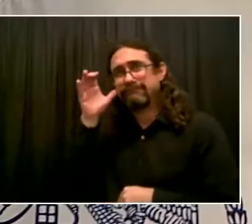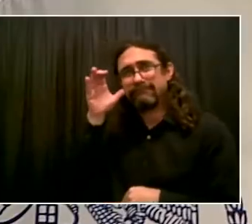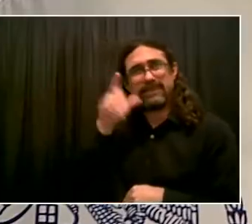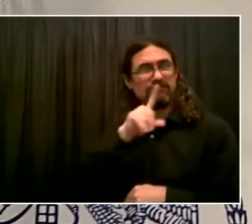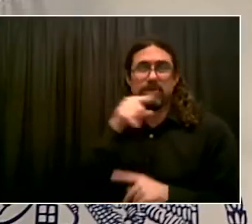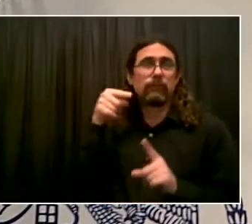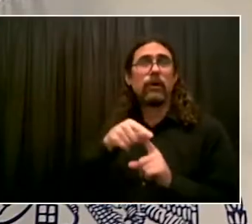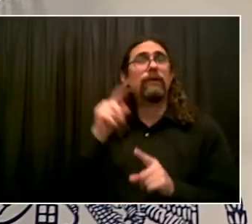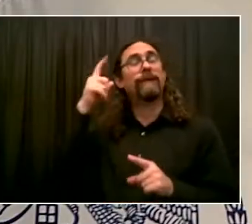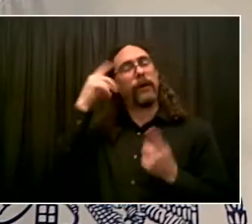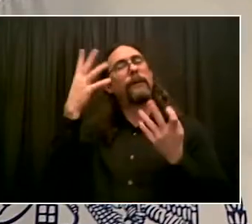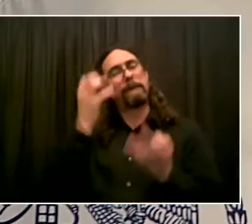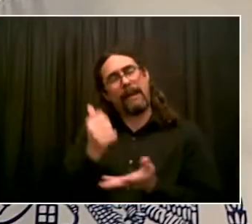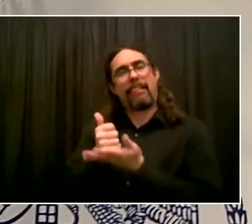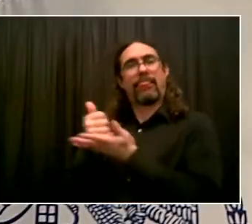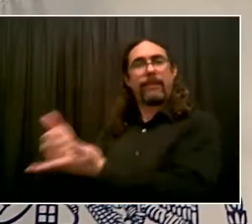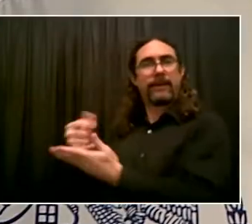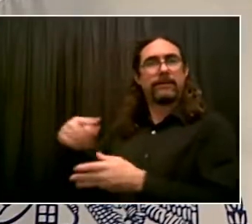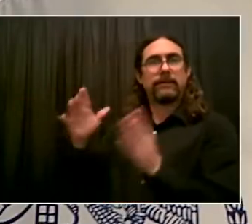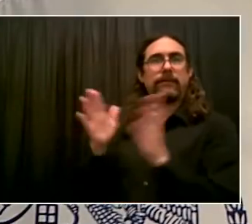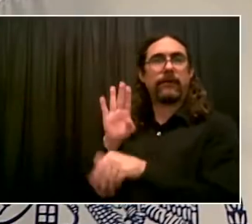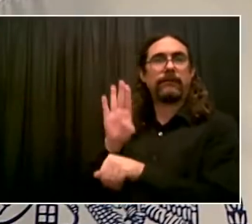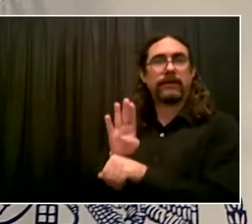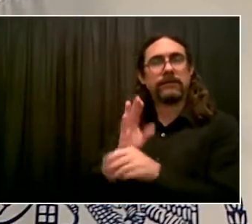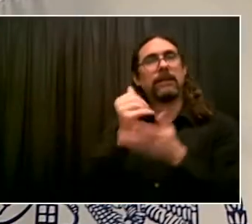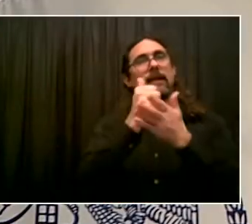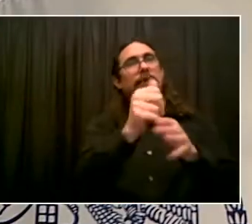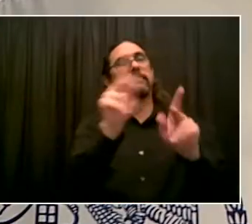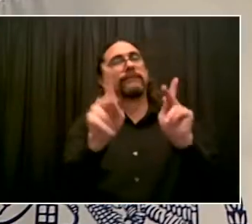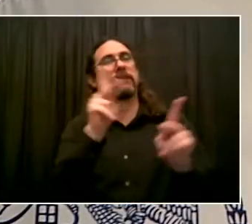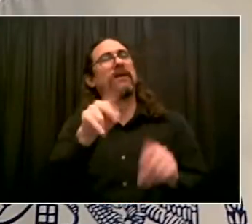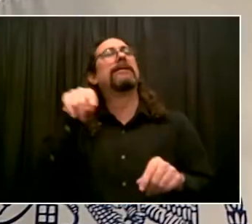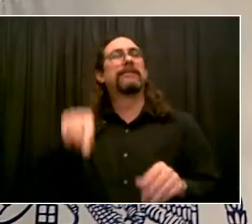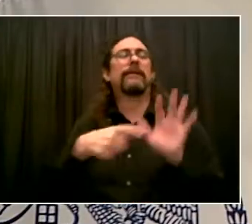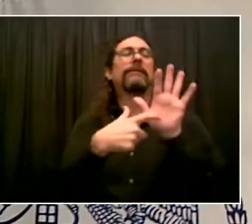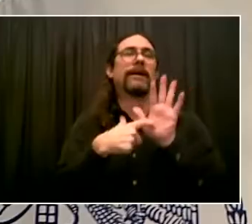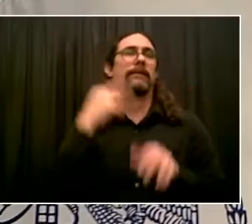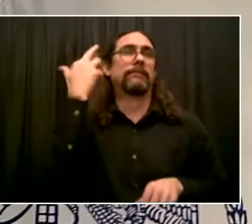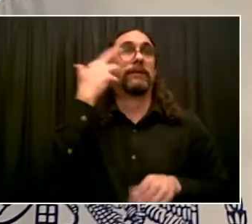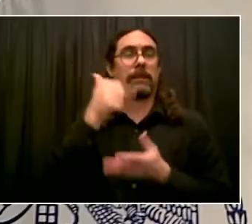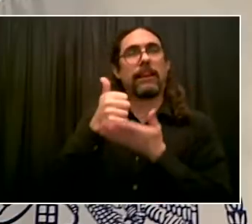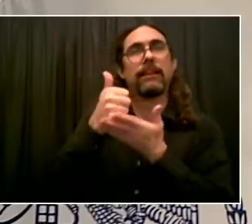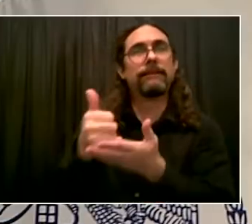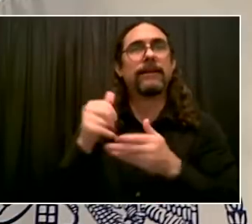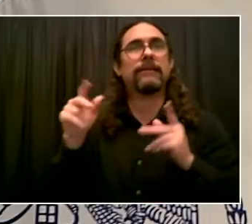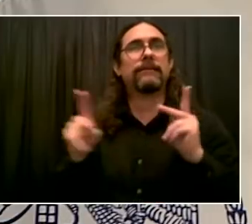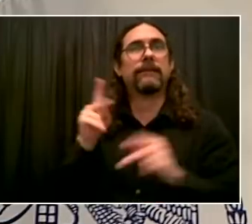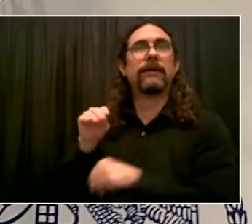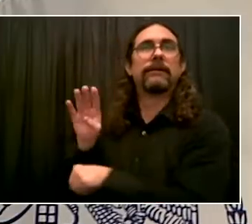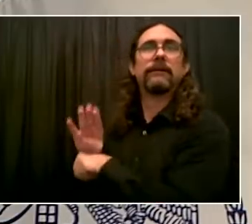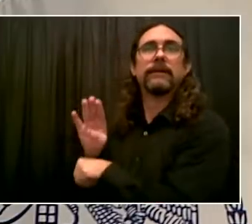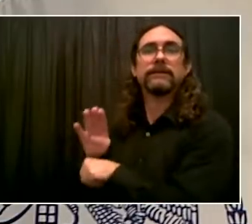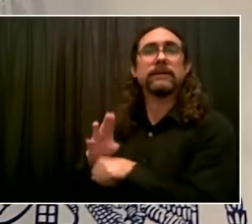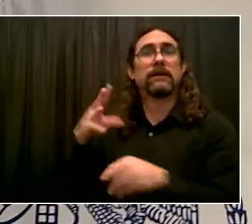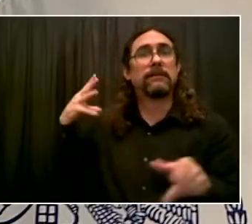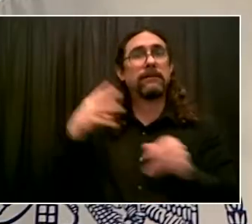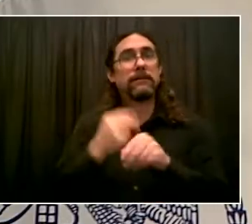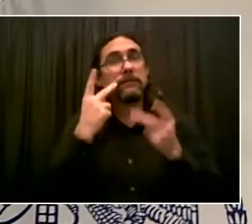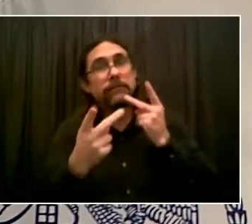SECTOR. OF COURSE WE DID THIS FOR OUR